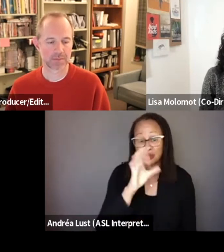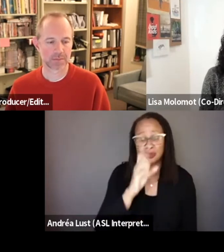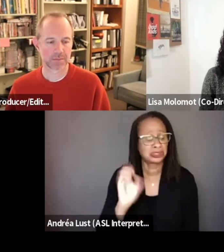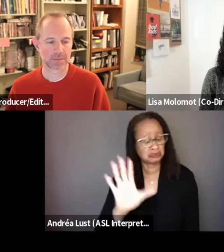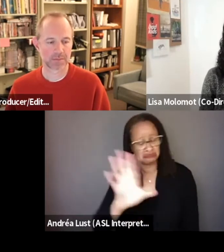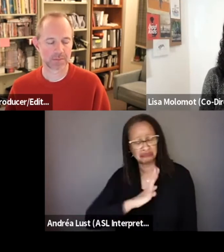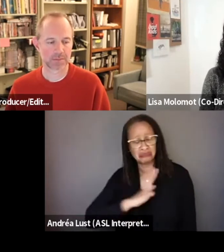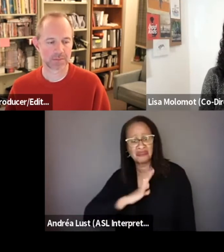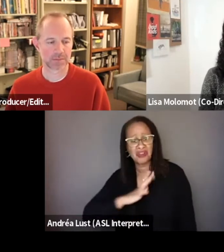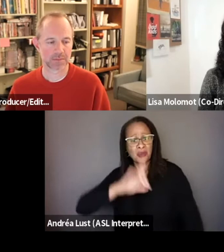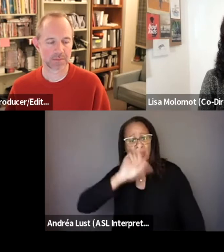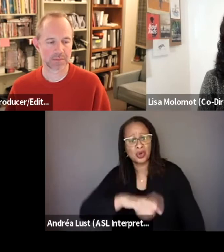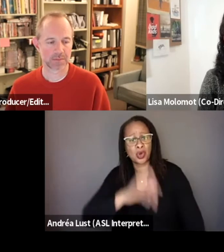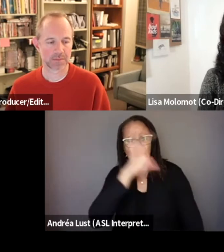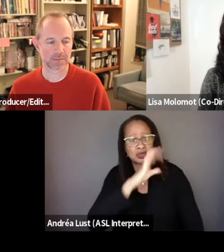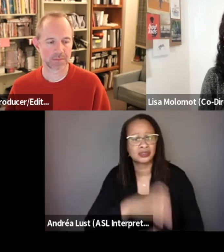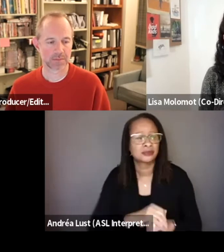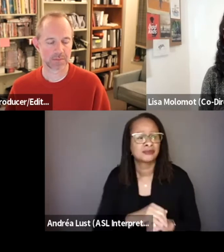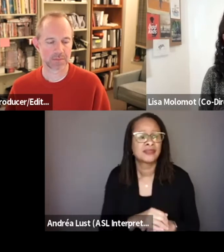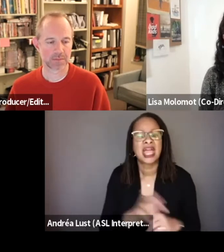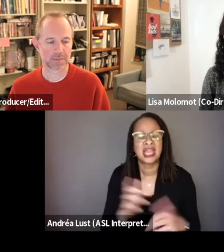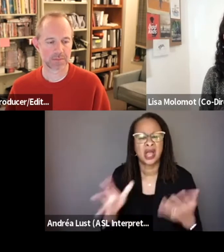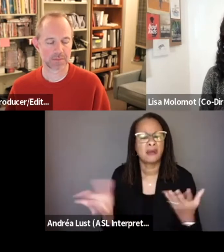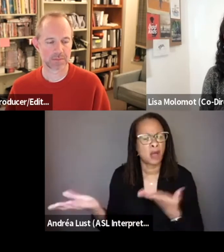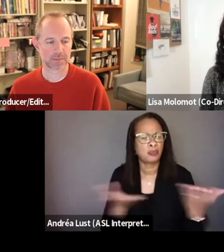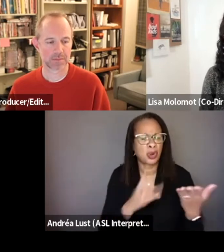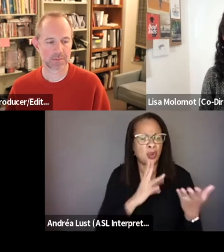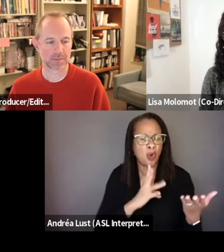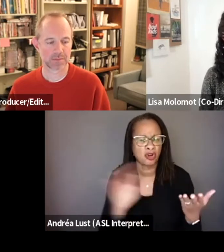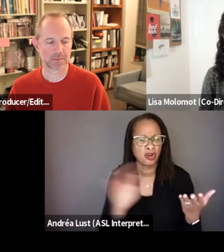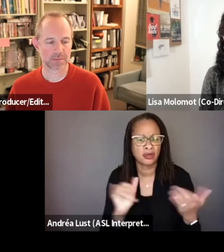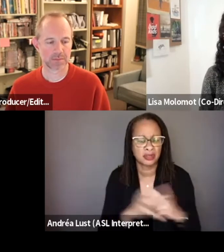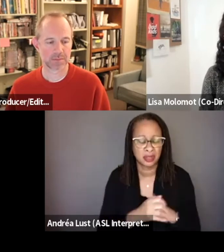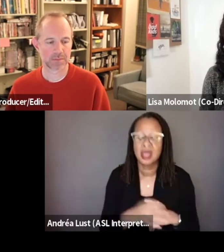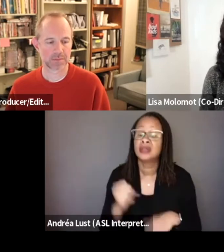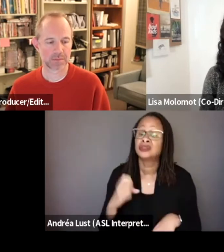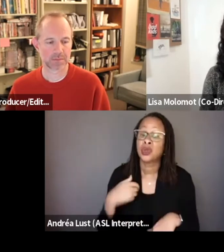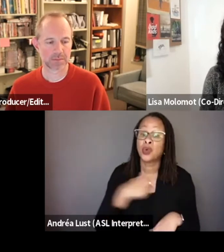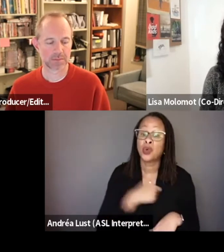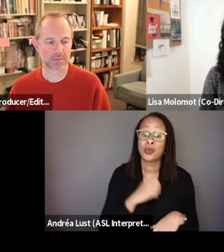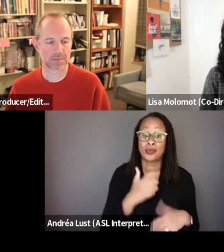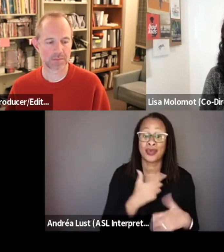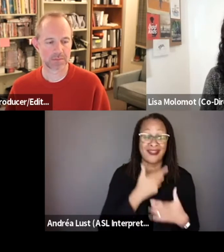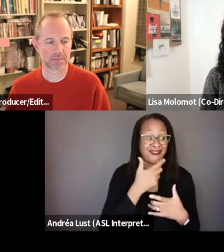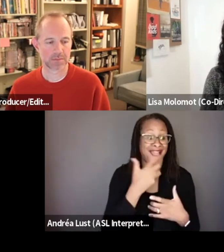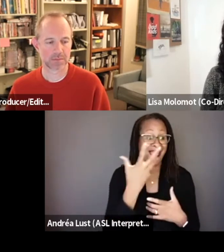oh, you know, put some water out too. So we were just out really location scouting